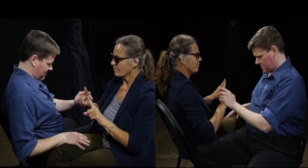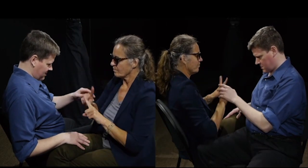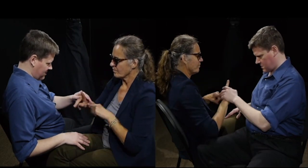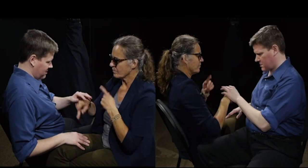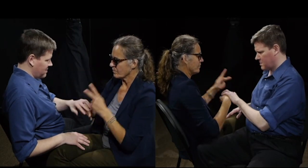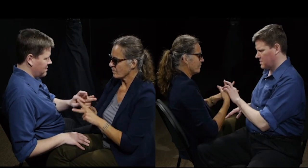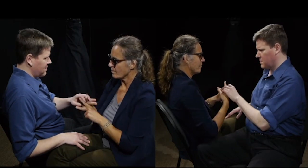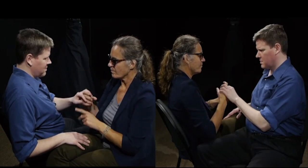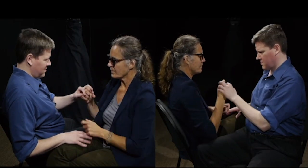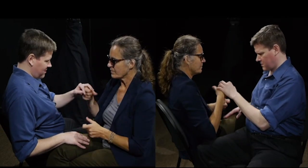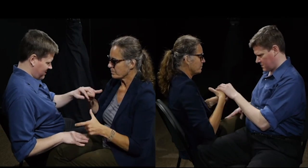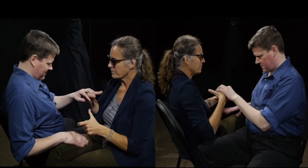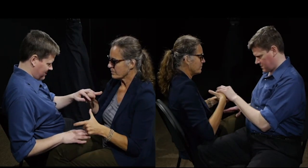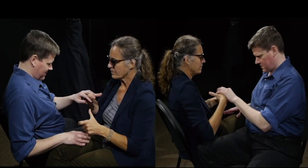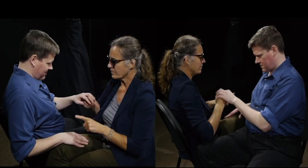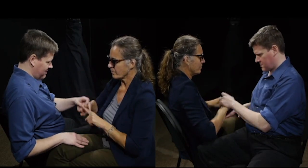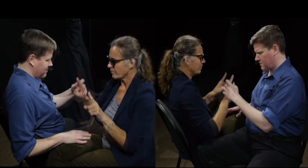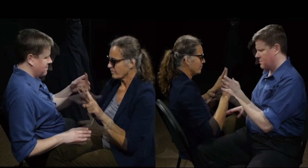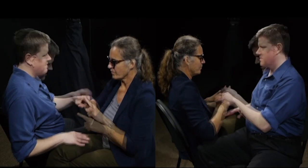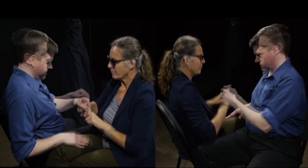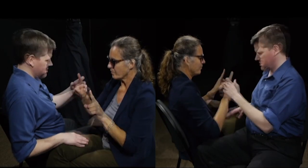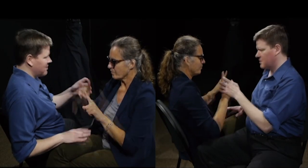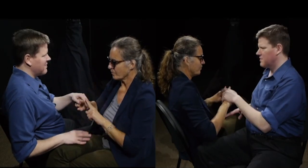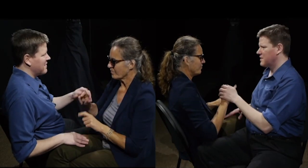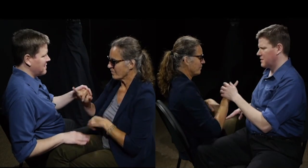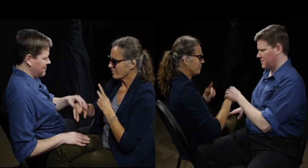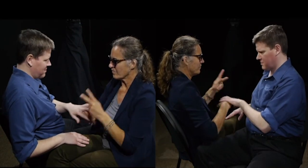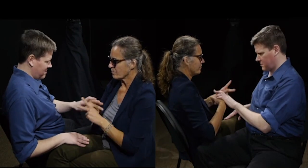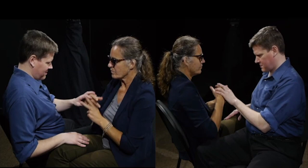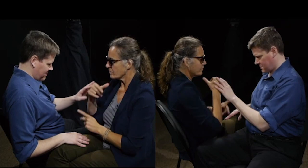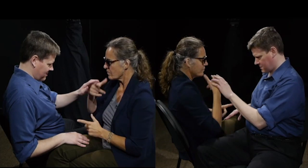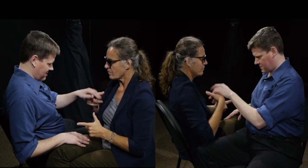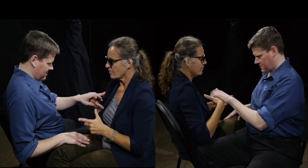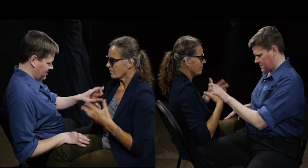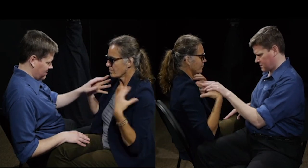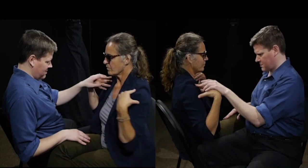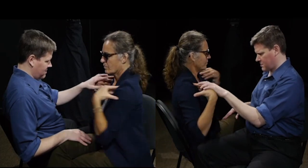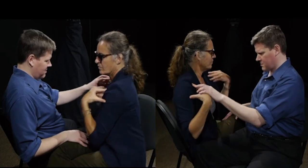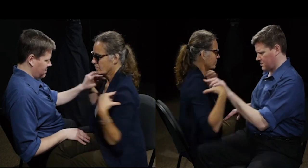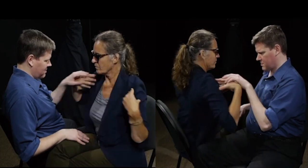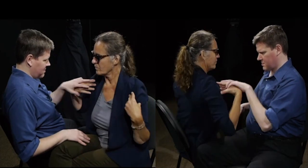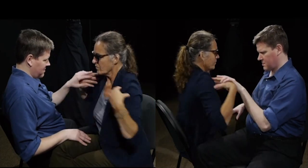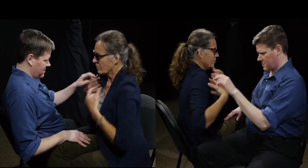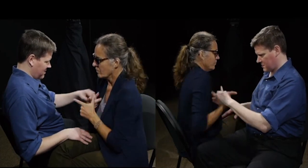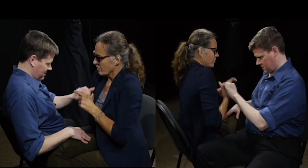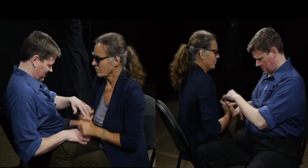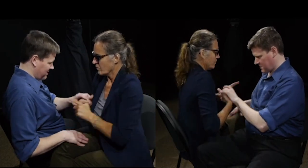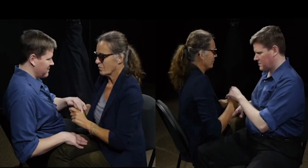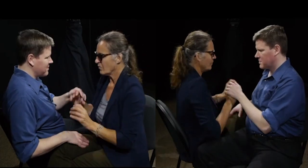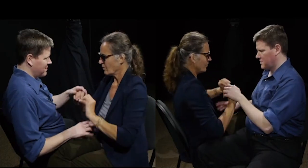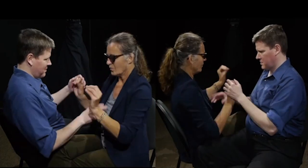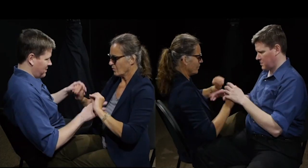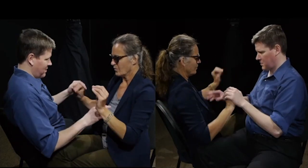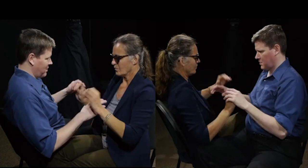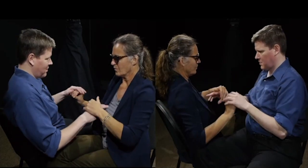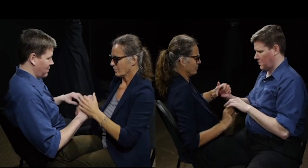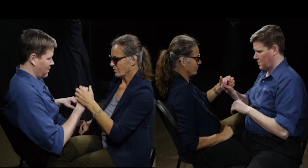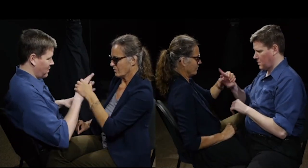including shoulder and head movements, for example, are not part of Protactile and they can't be borrowed in. That is just one of many examples.